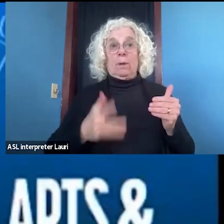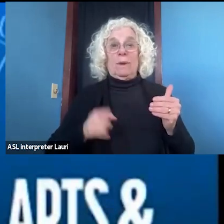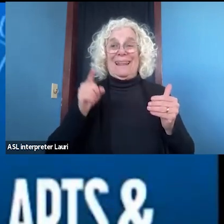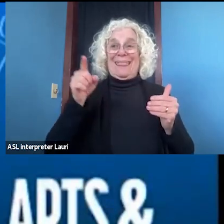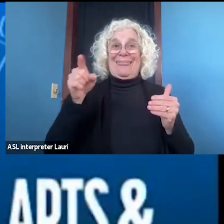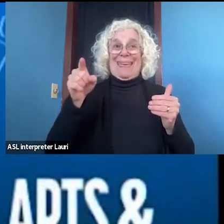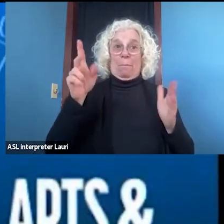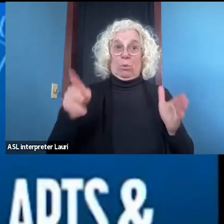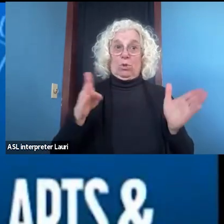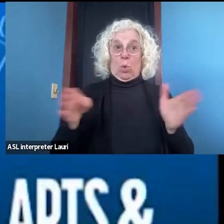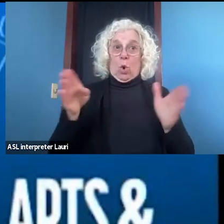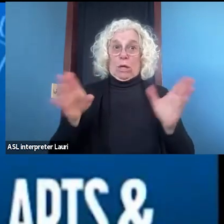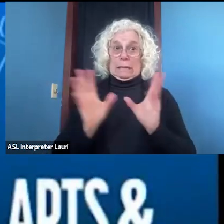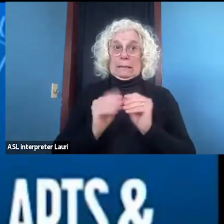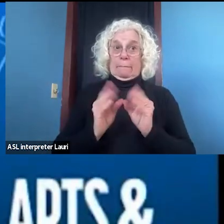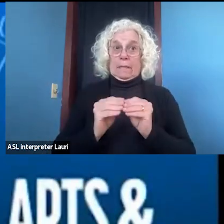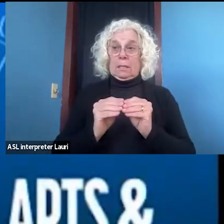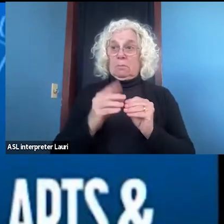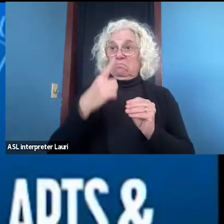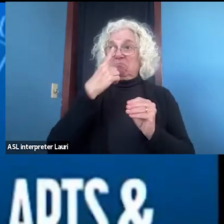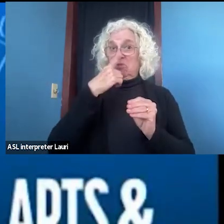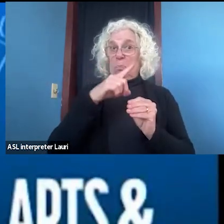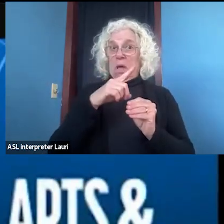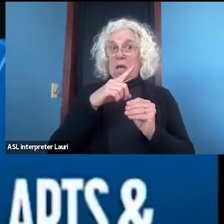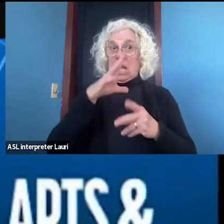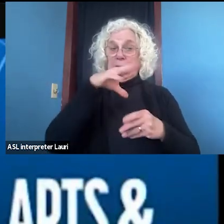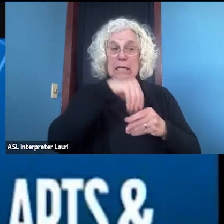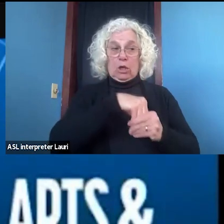if I could include some content about arts in, in the environment.